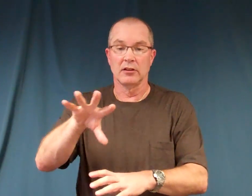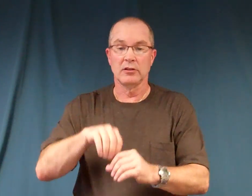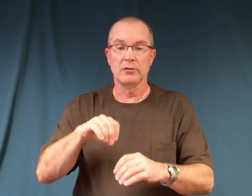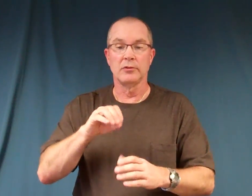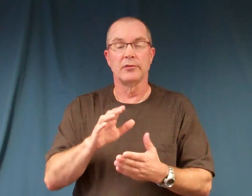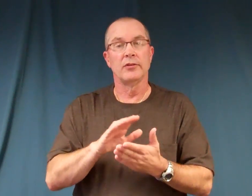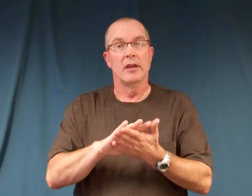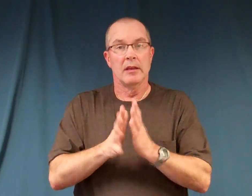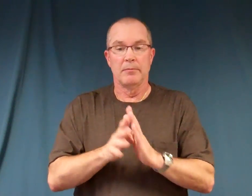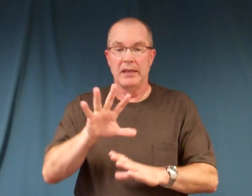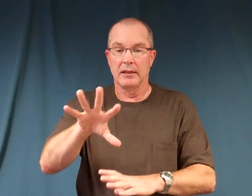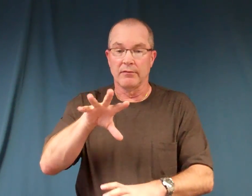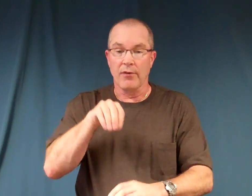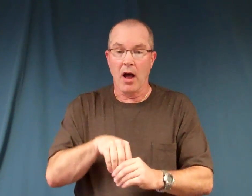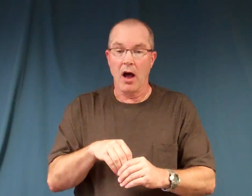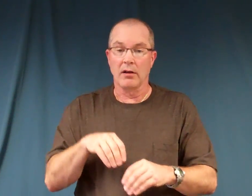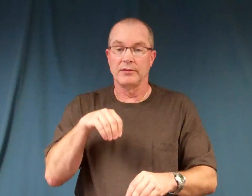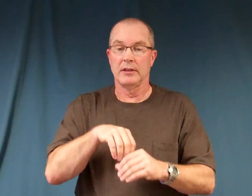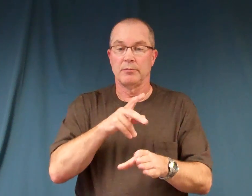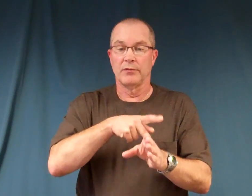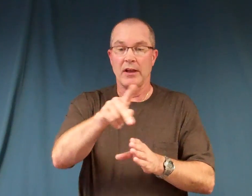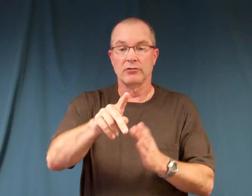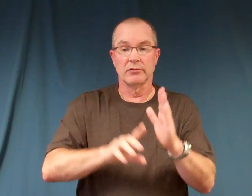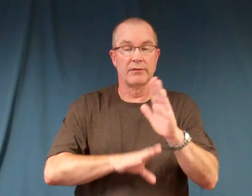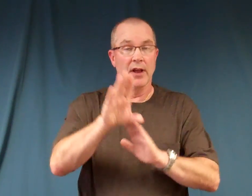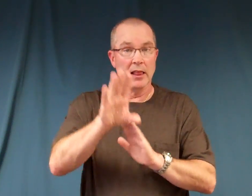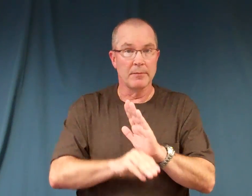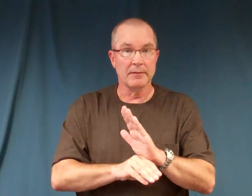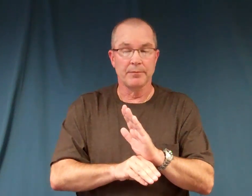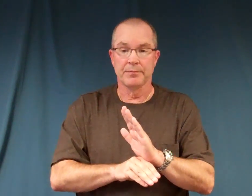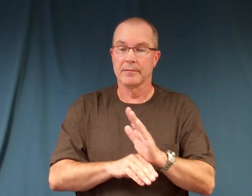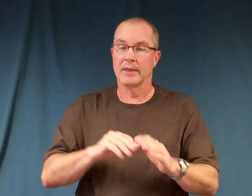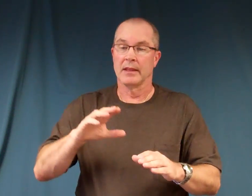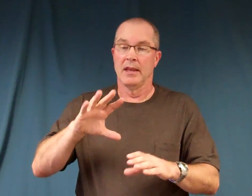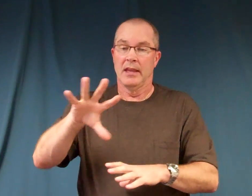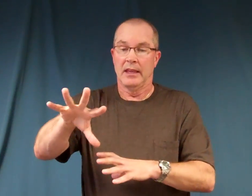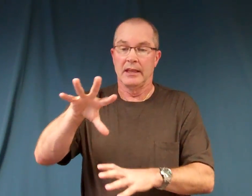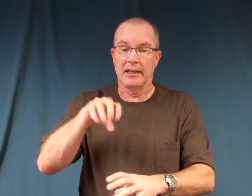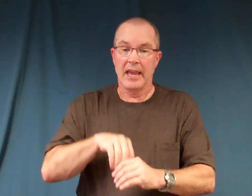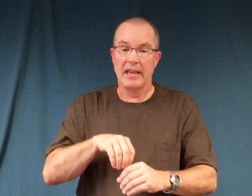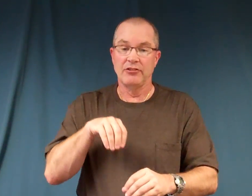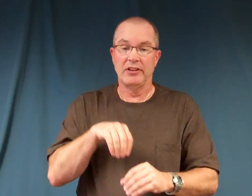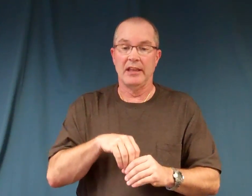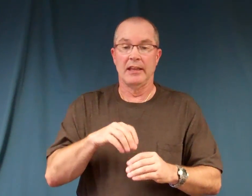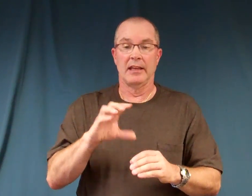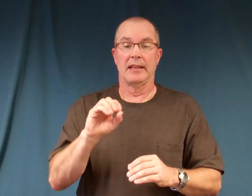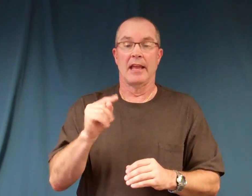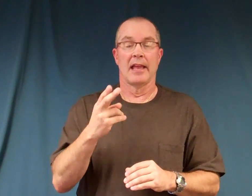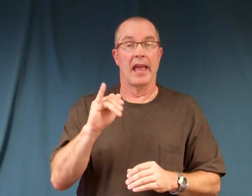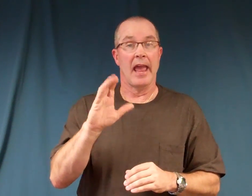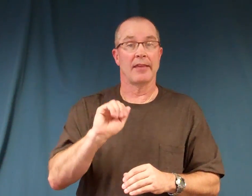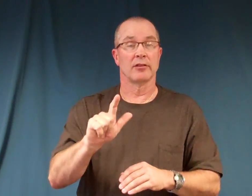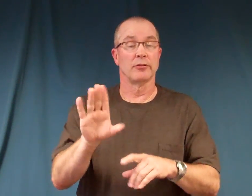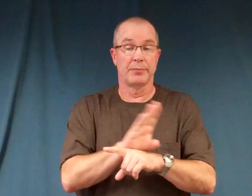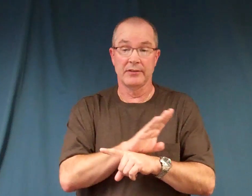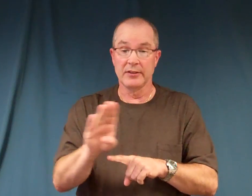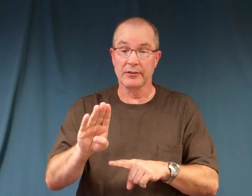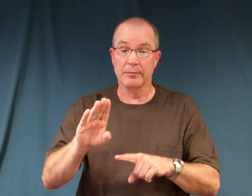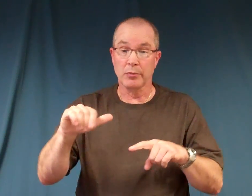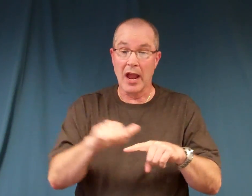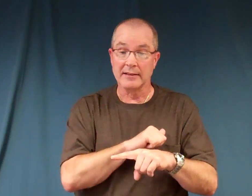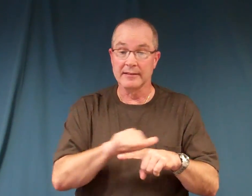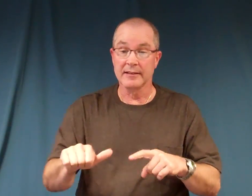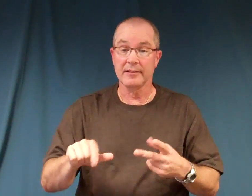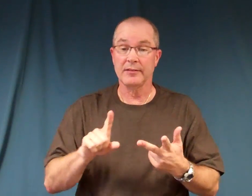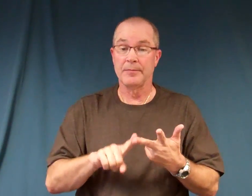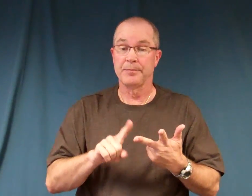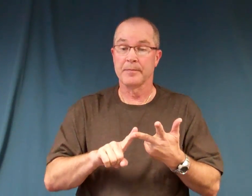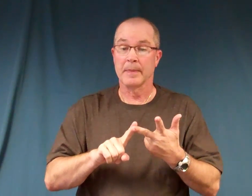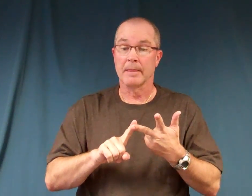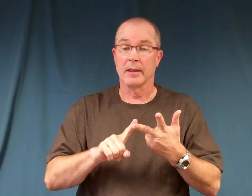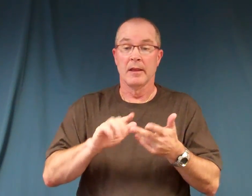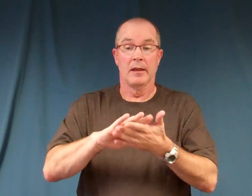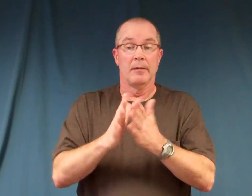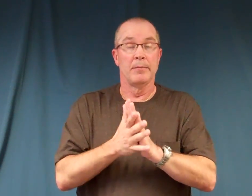Conduct includes being involved in professional development, engaged in ethical business practices,